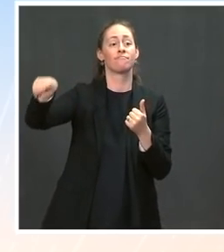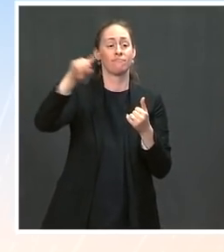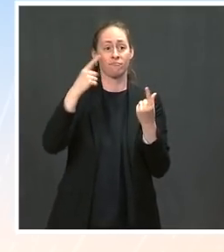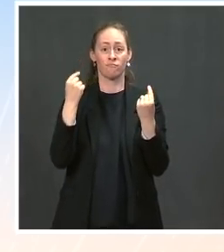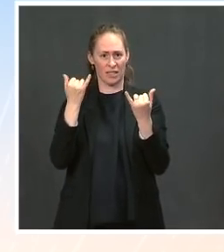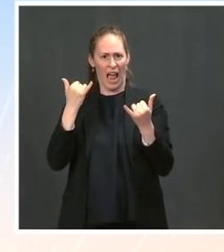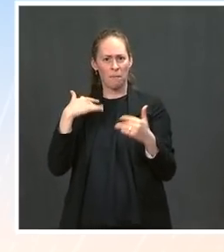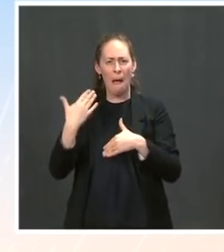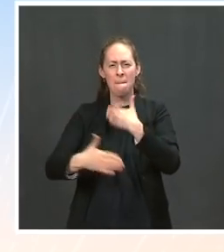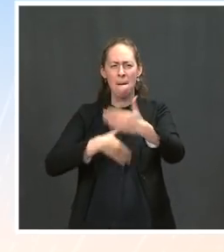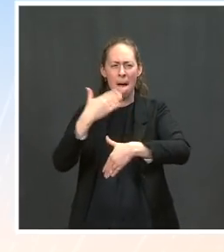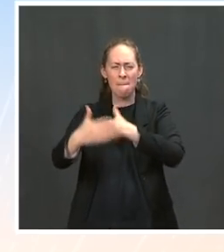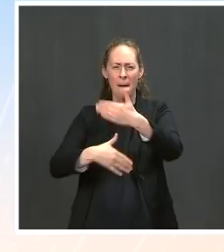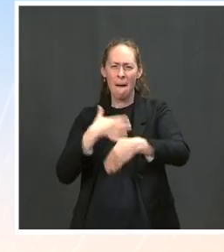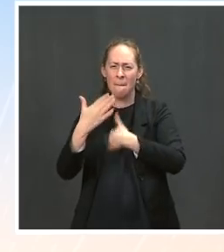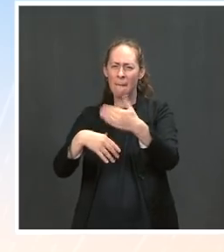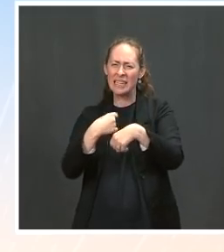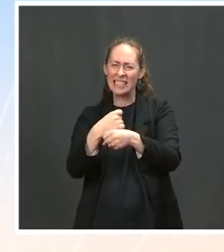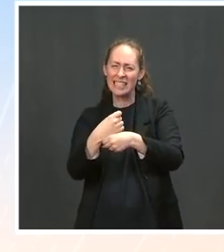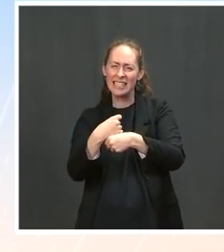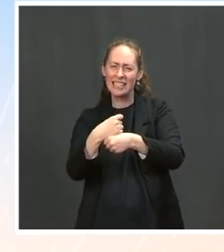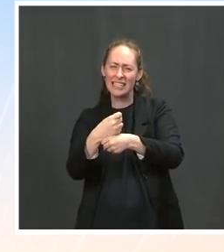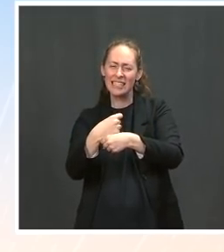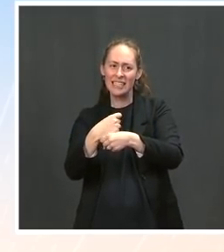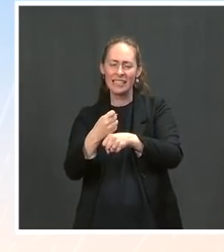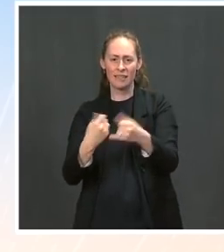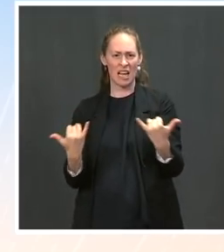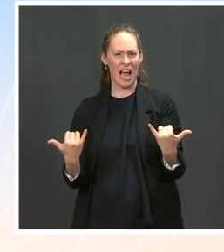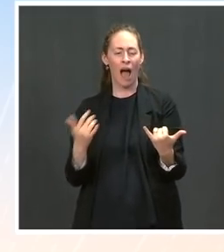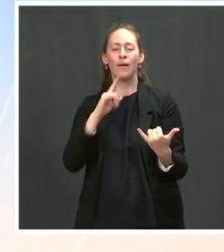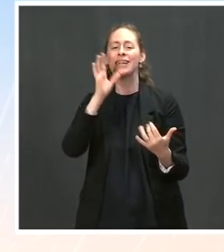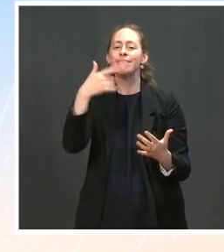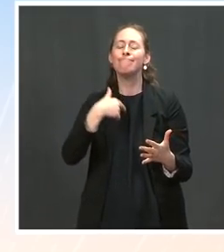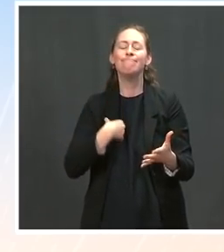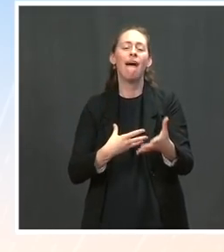and delivery of their vaccine. So we are confident we'll be able to meet the demand in the public.